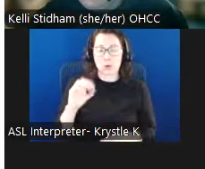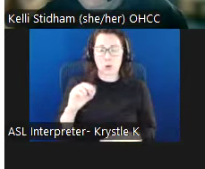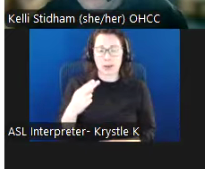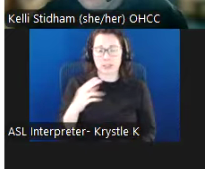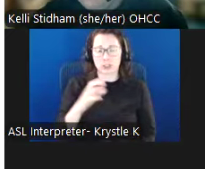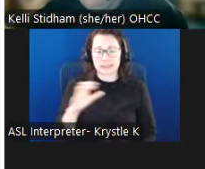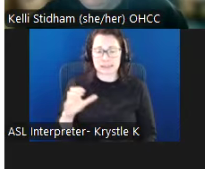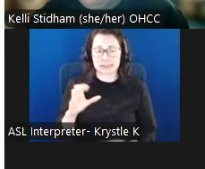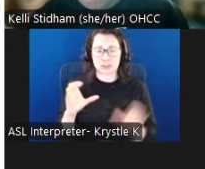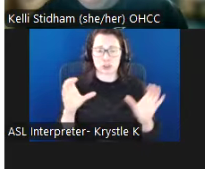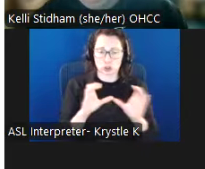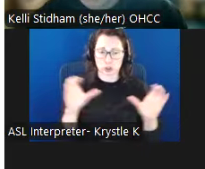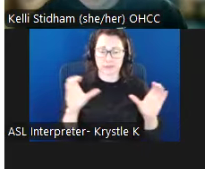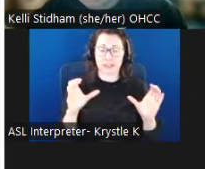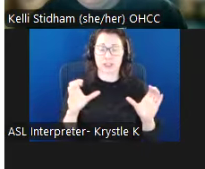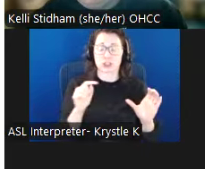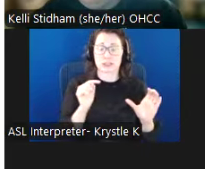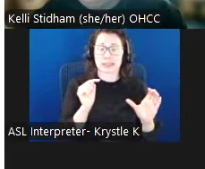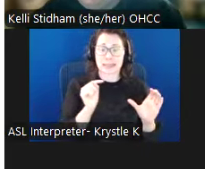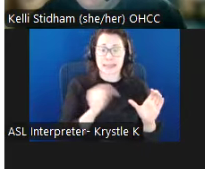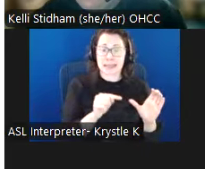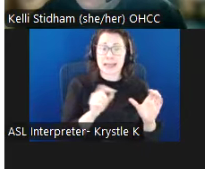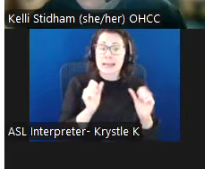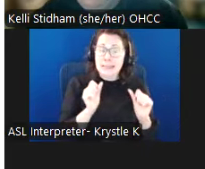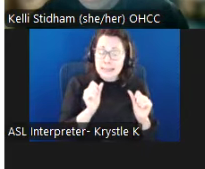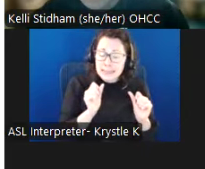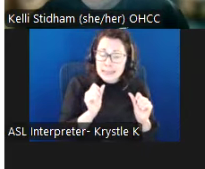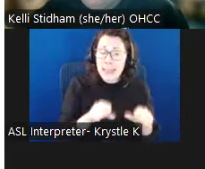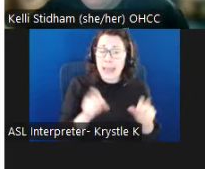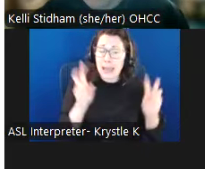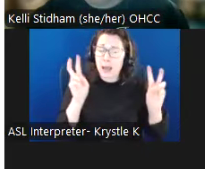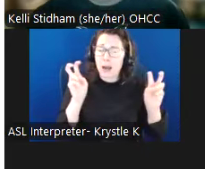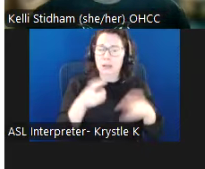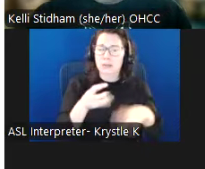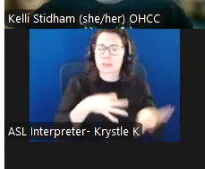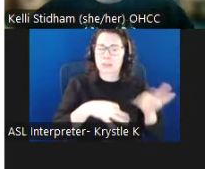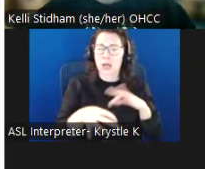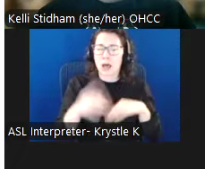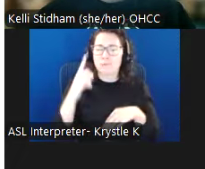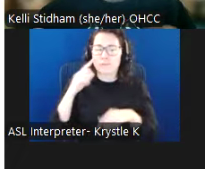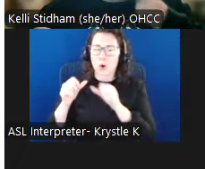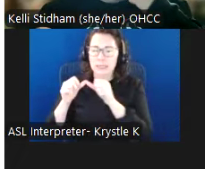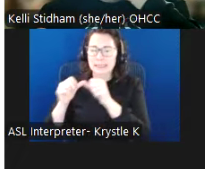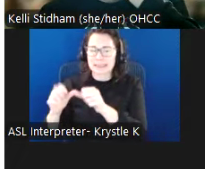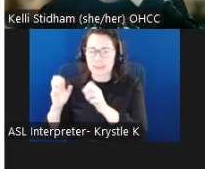certifications, um, can substitute for continuing